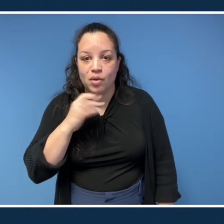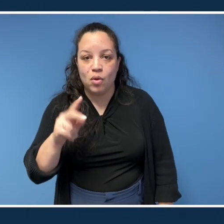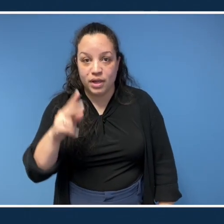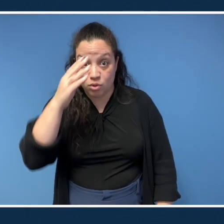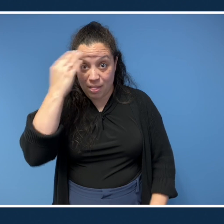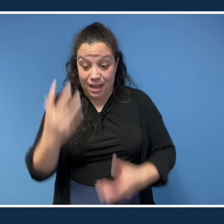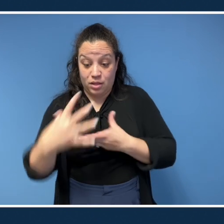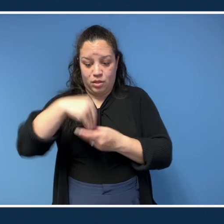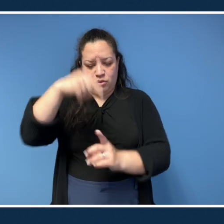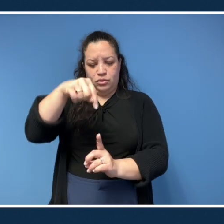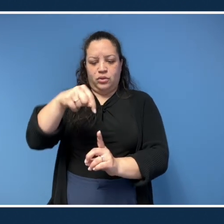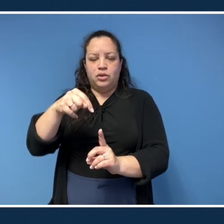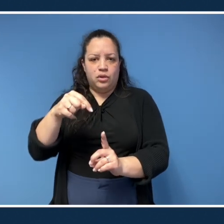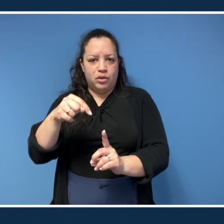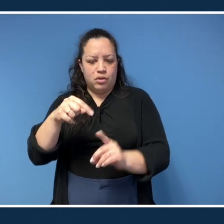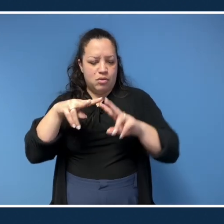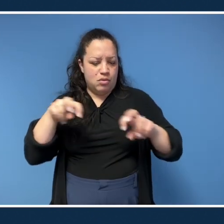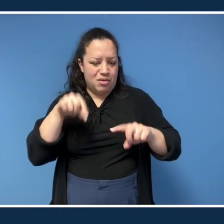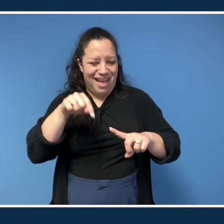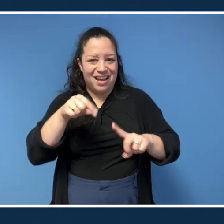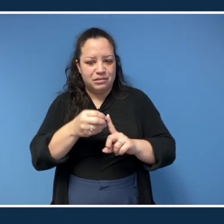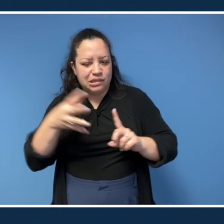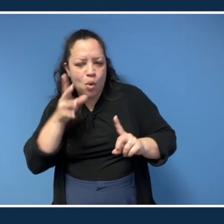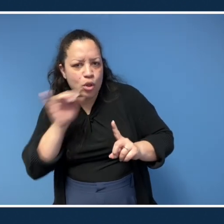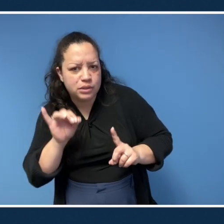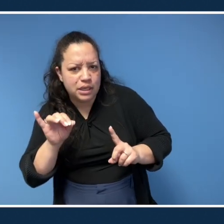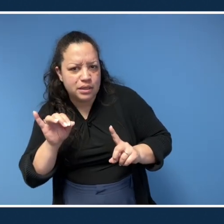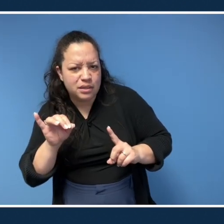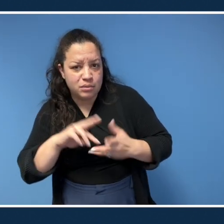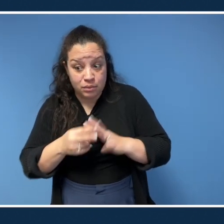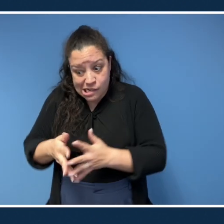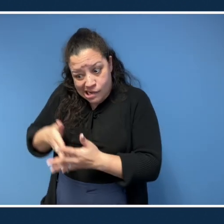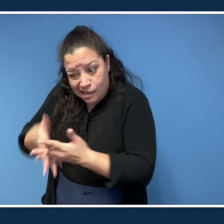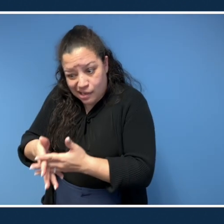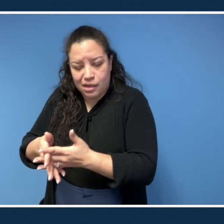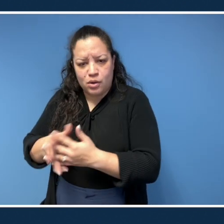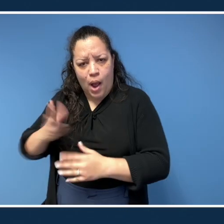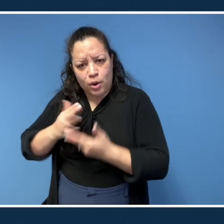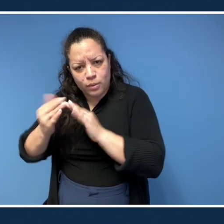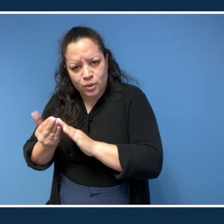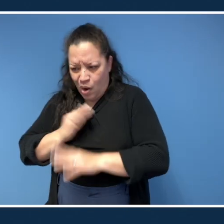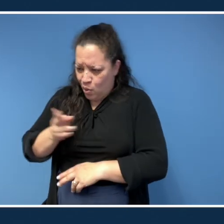look like, Right. And I think that means really grounding ourselves in the histories of our communities here, right. So I often,